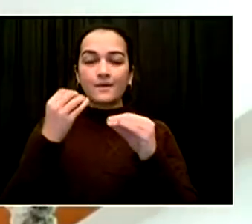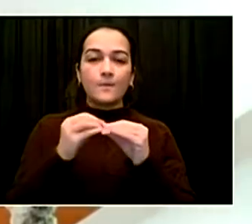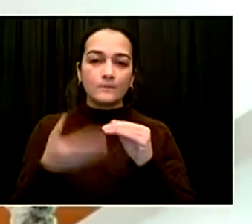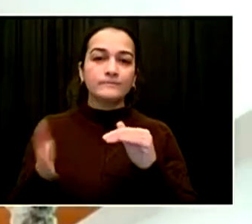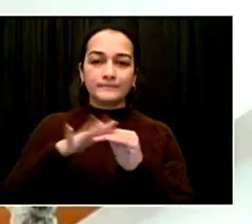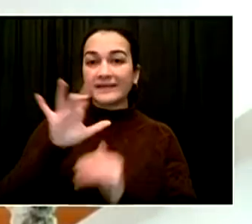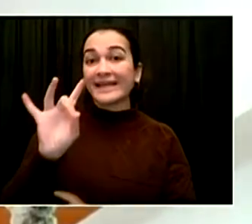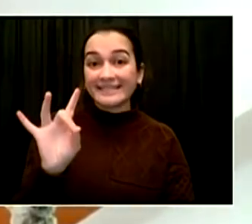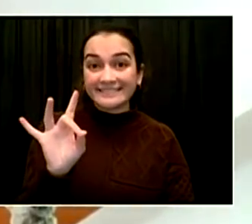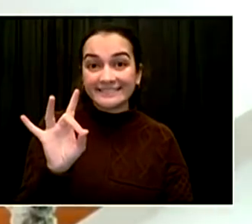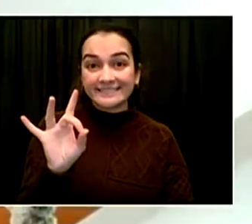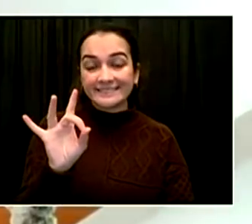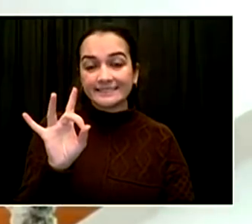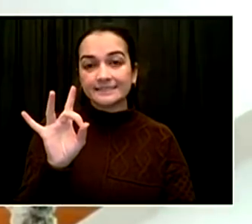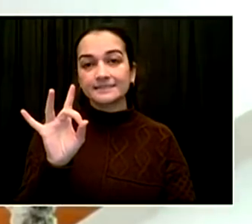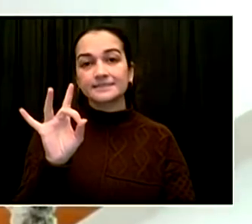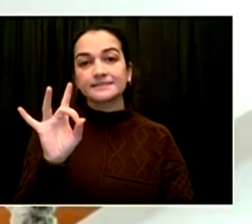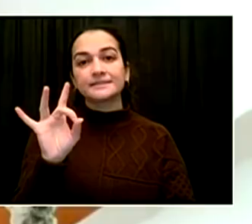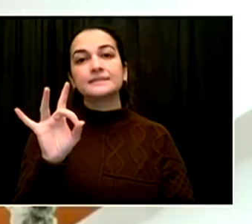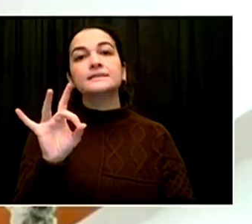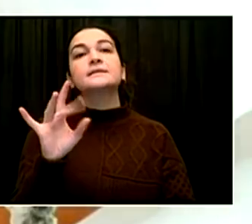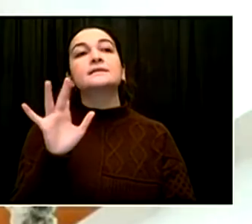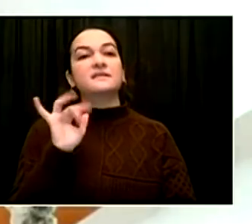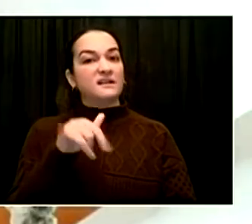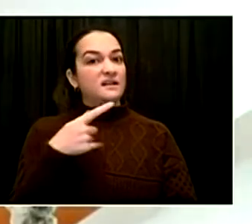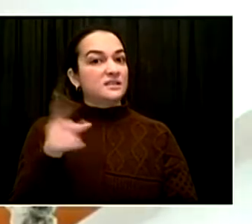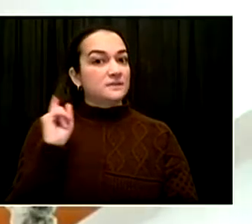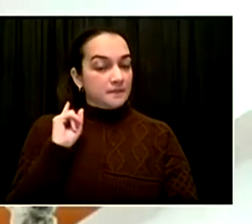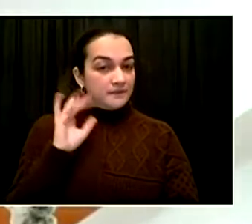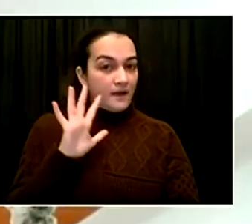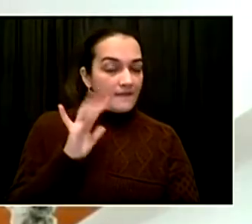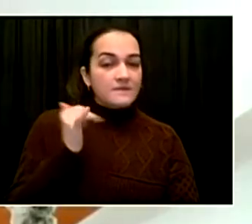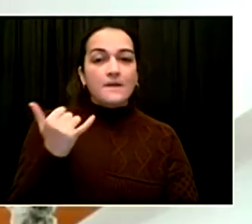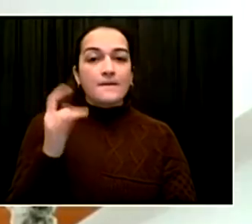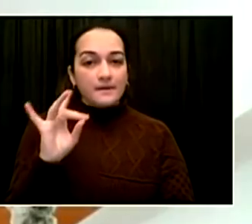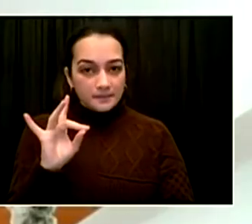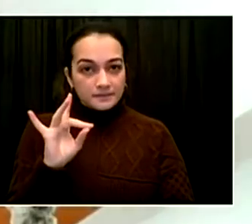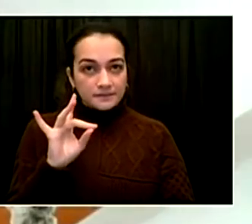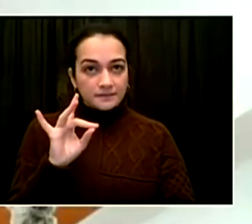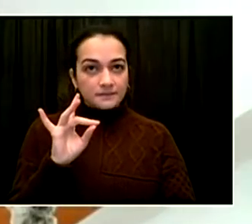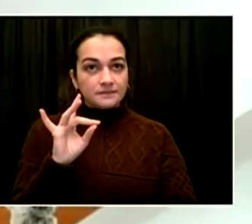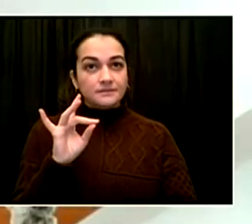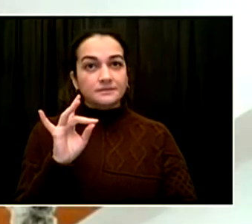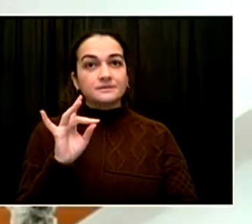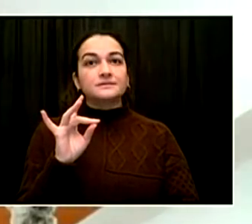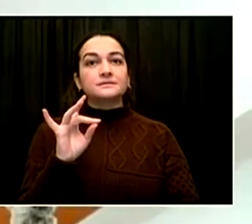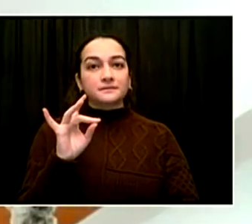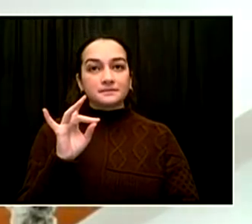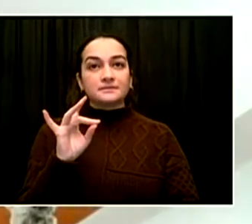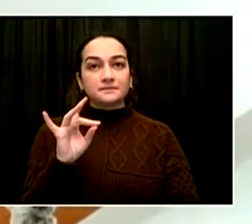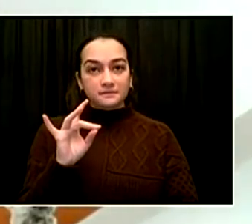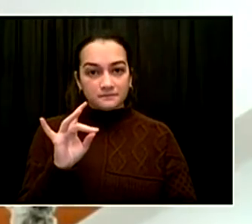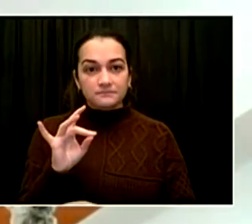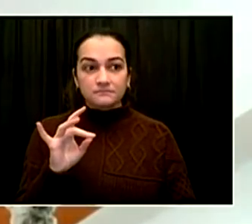LAST WEEK, BUT IT IS REALLY 8. WE WILL HAVE 8 NEW TESTING